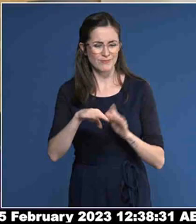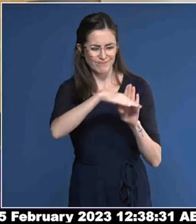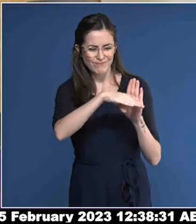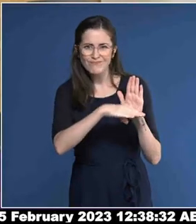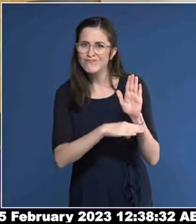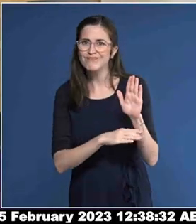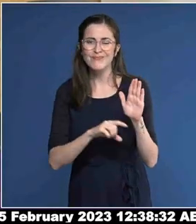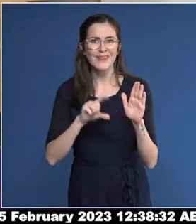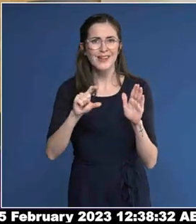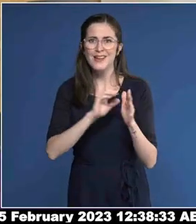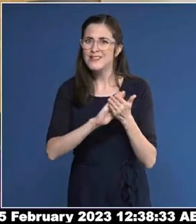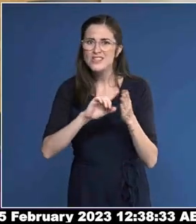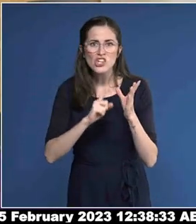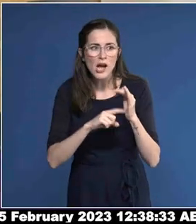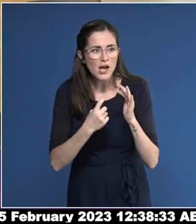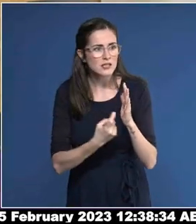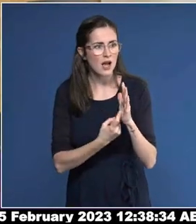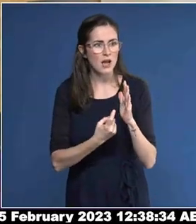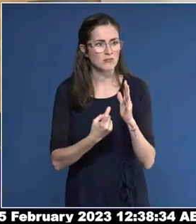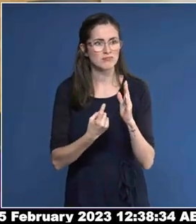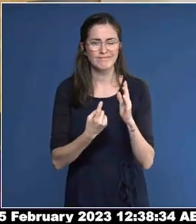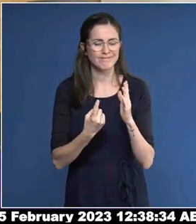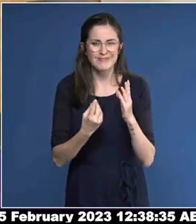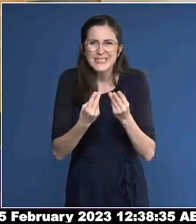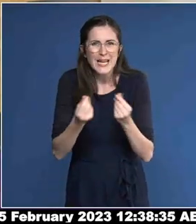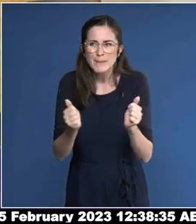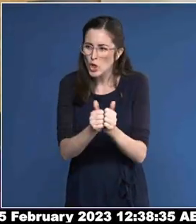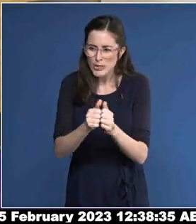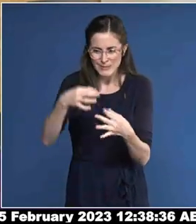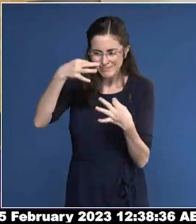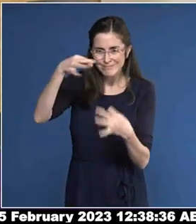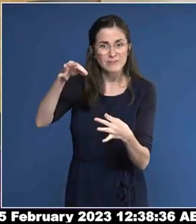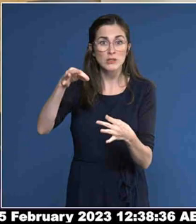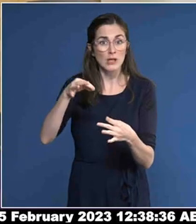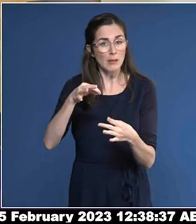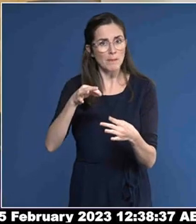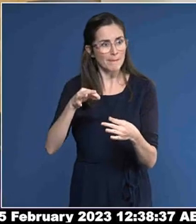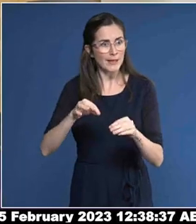document that's available to the community on your website setting out what the